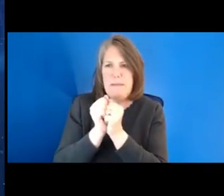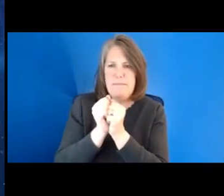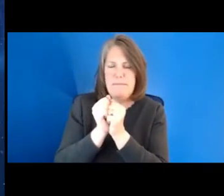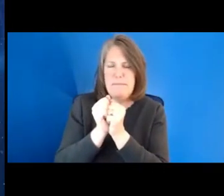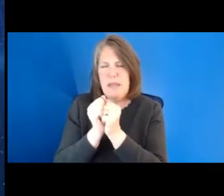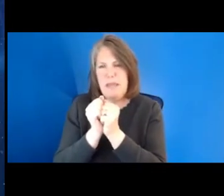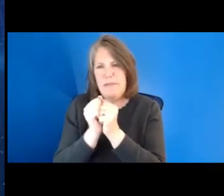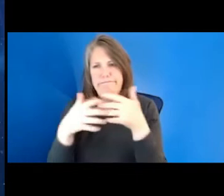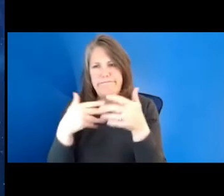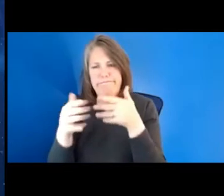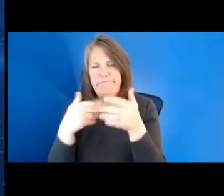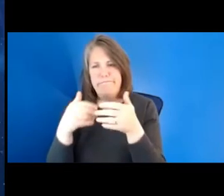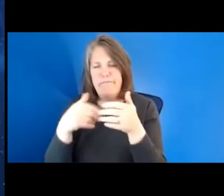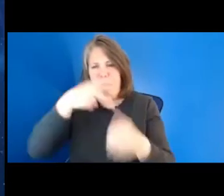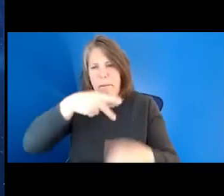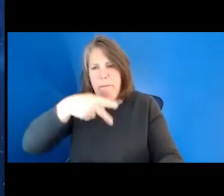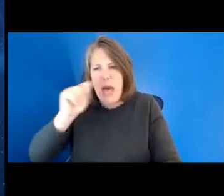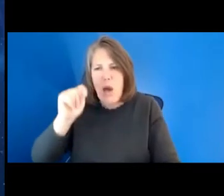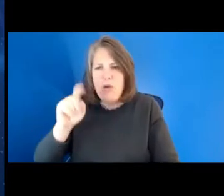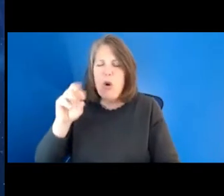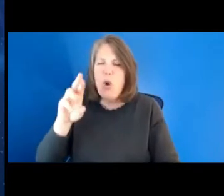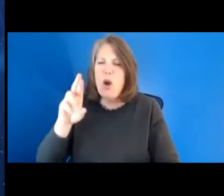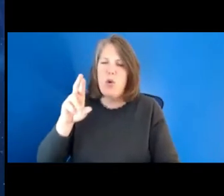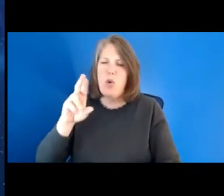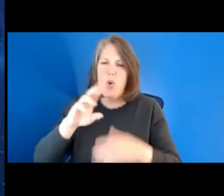a PowerPoint with the interactive presentation, they